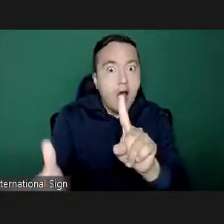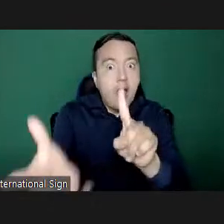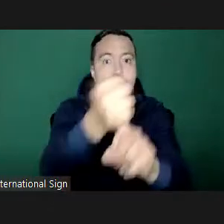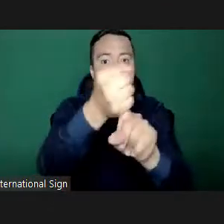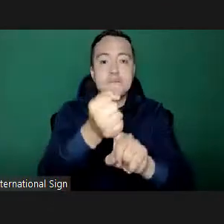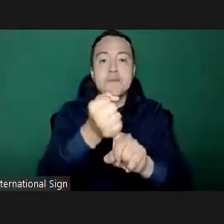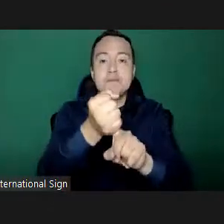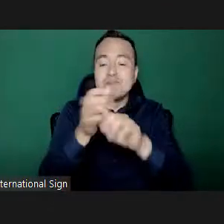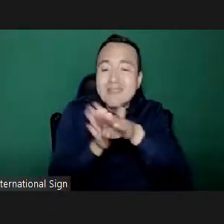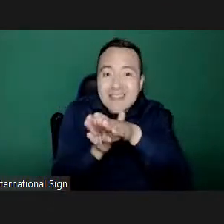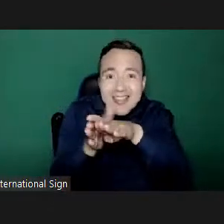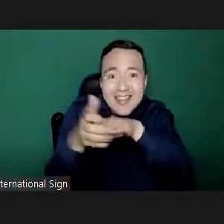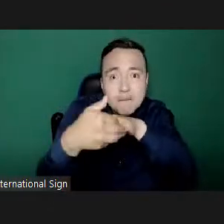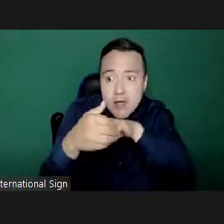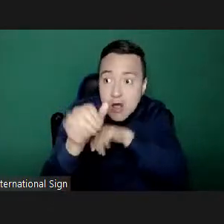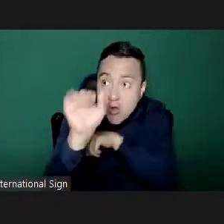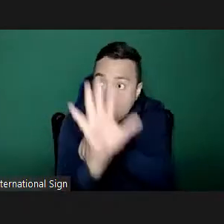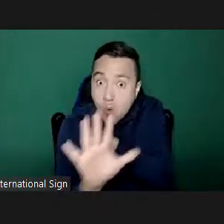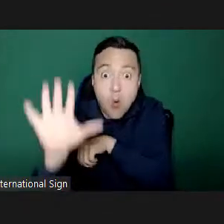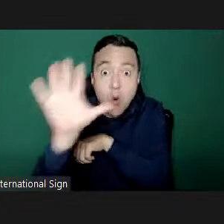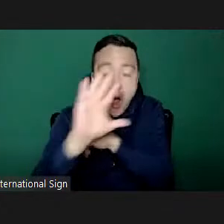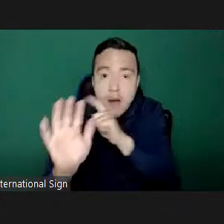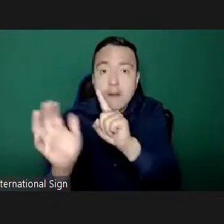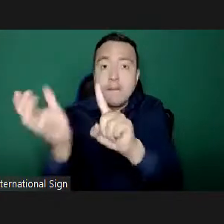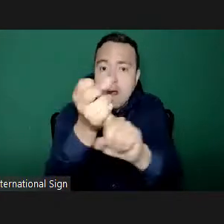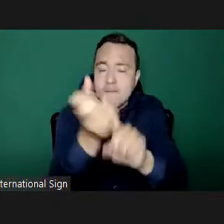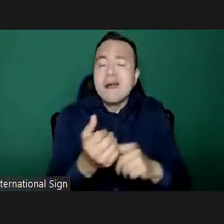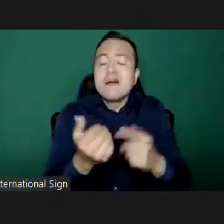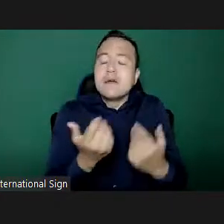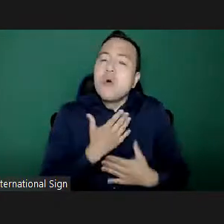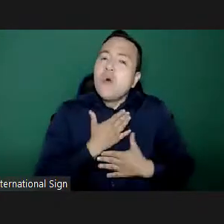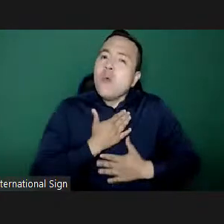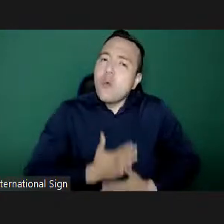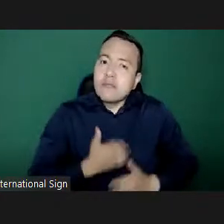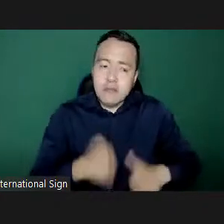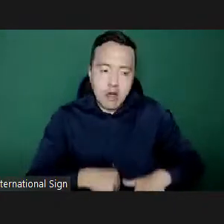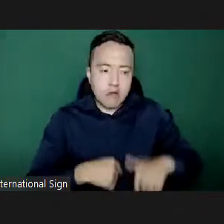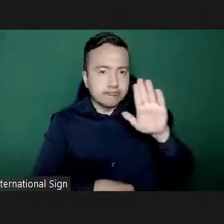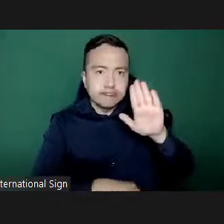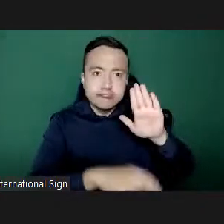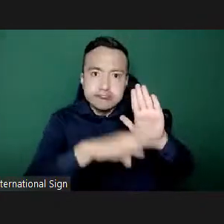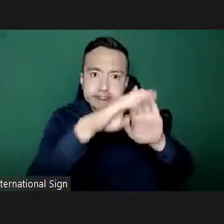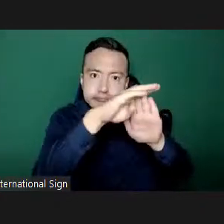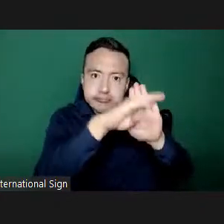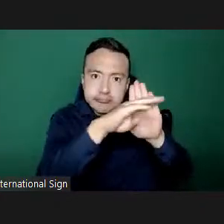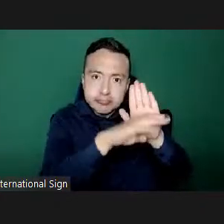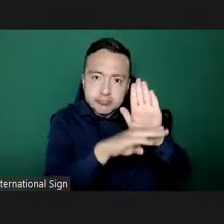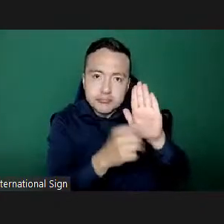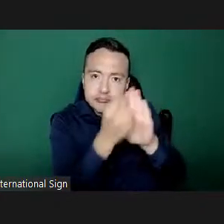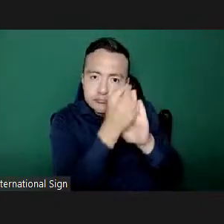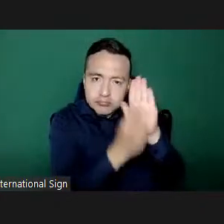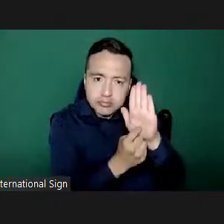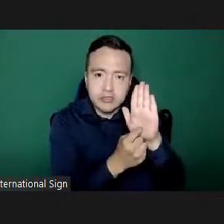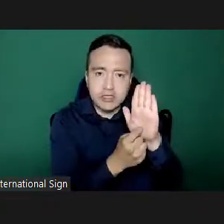Which would have come out of the COVID experience. Next. The other area is service delivery.